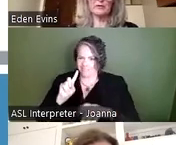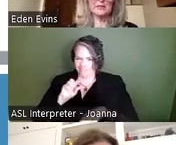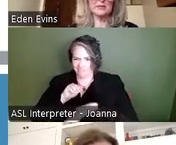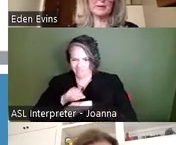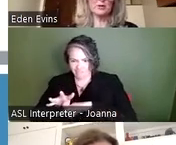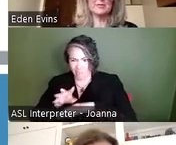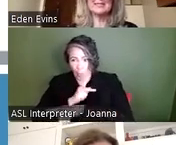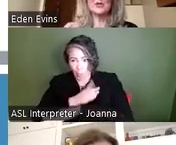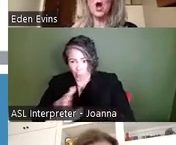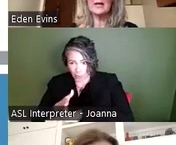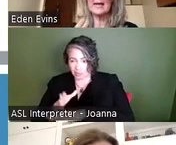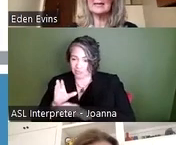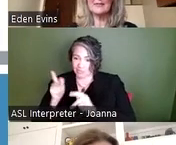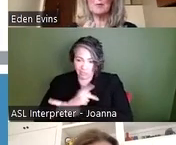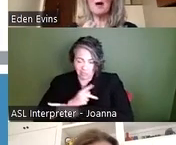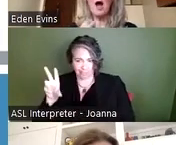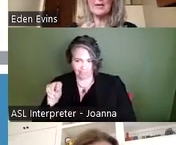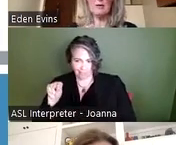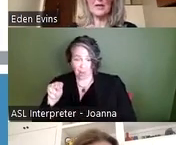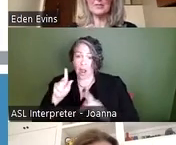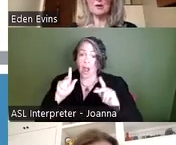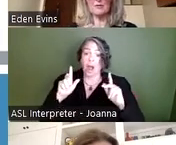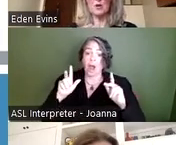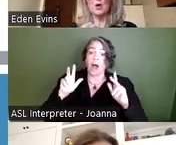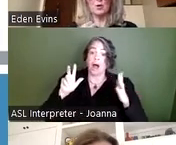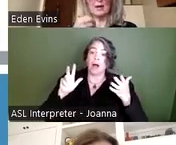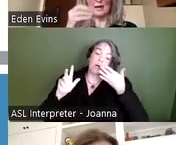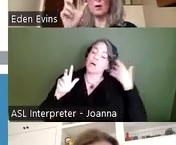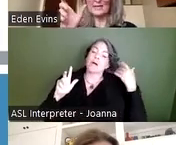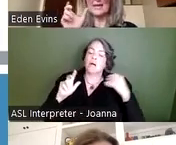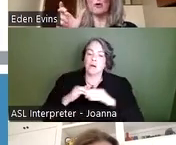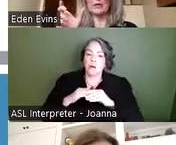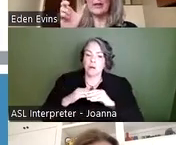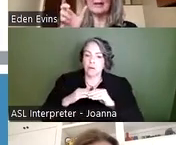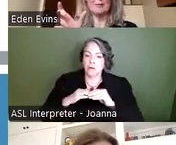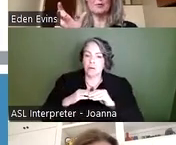from the dispensaries did not get in their body what they thought and what it said on the label.